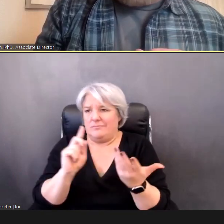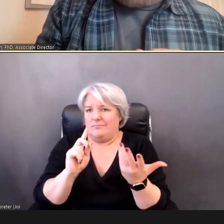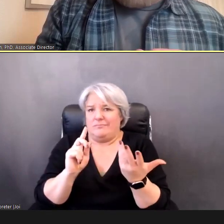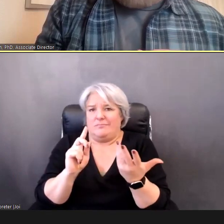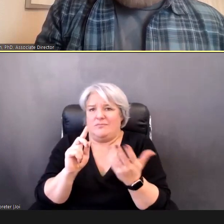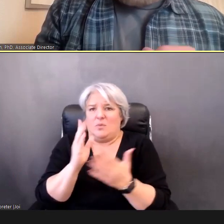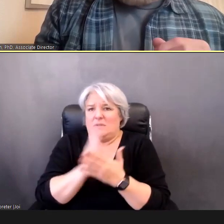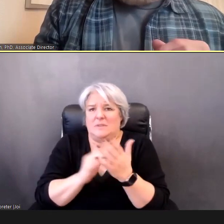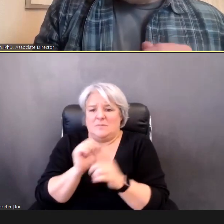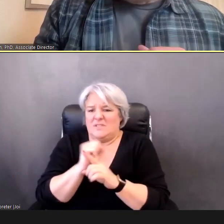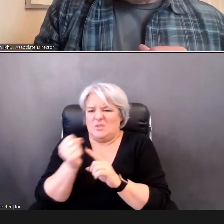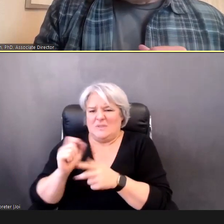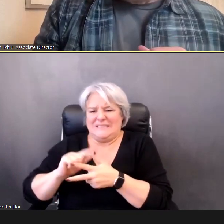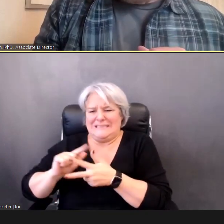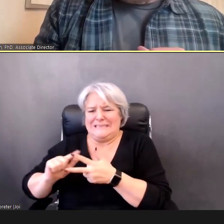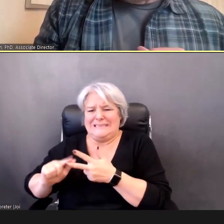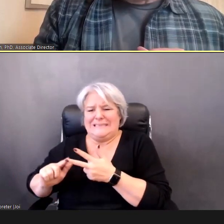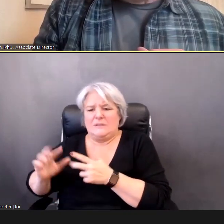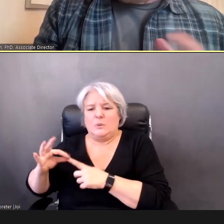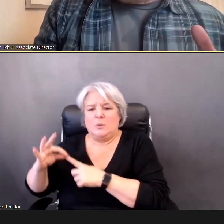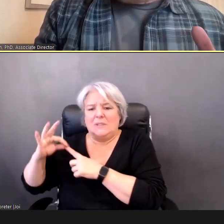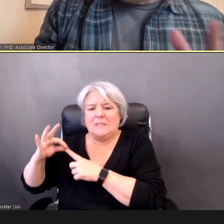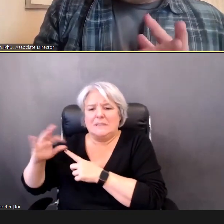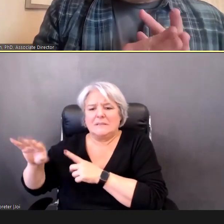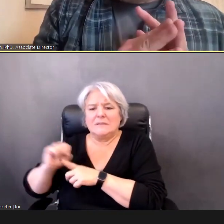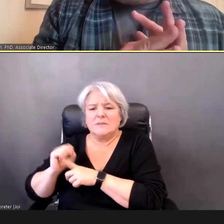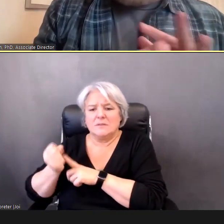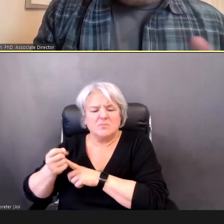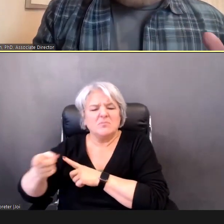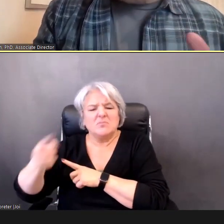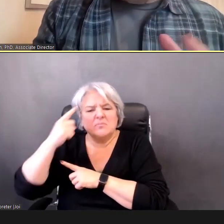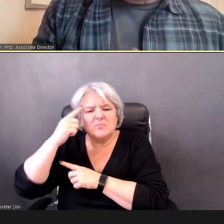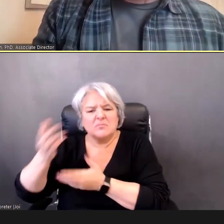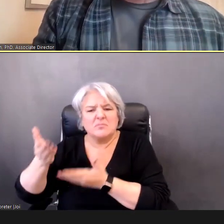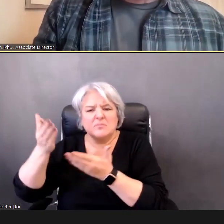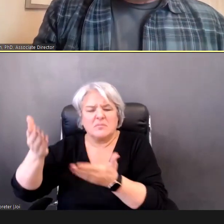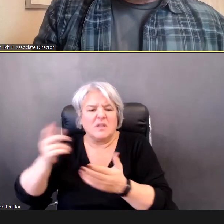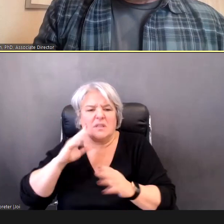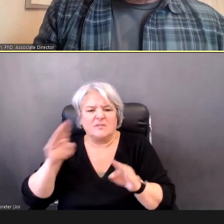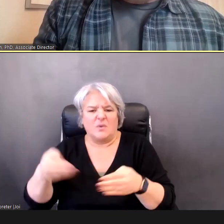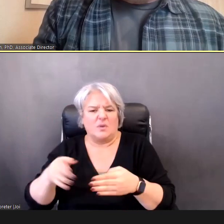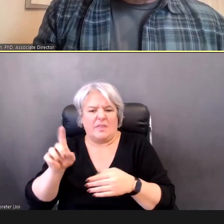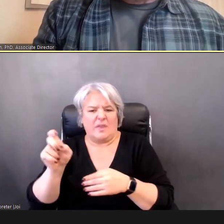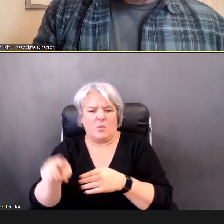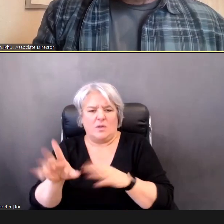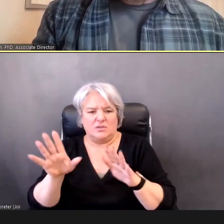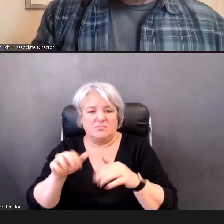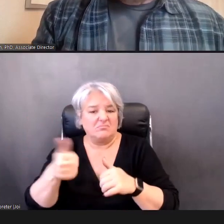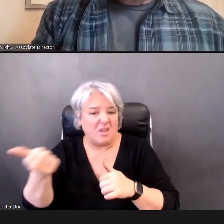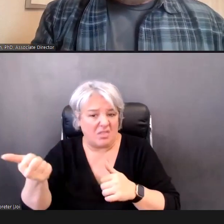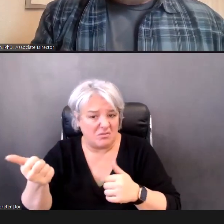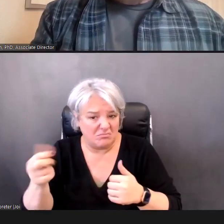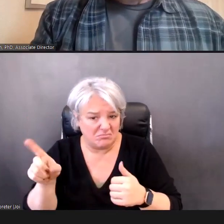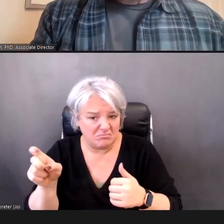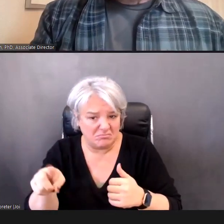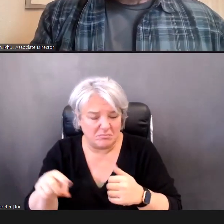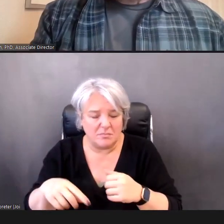instances and um Terry let's just address that question right off the bat